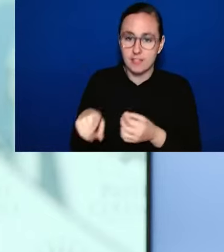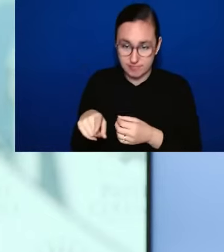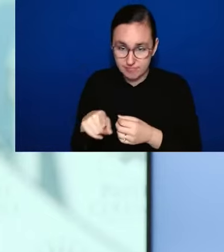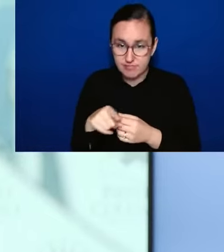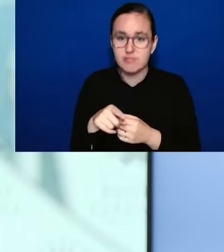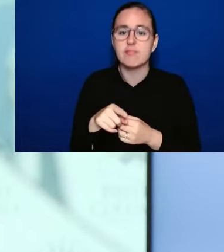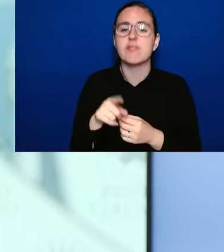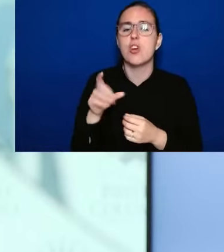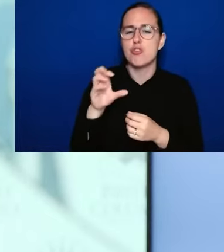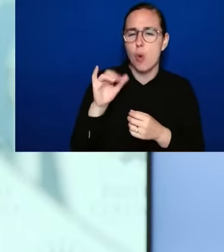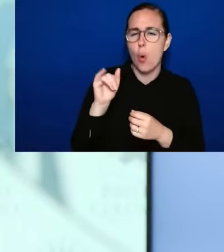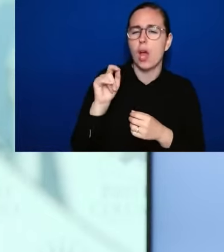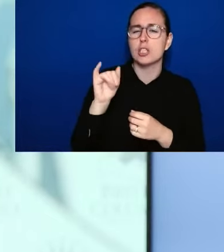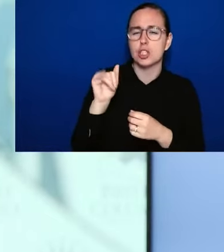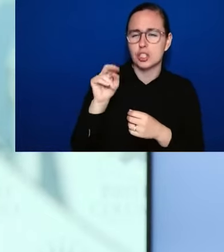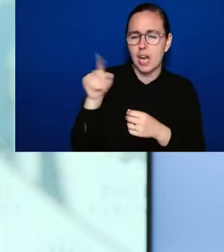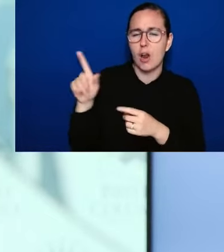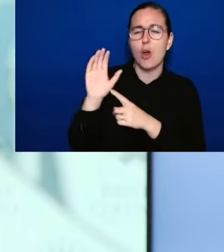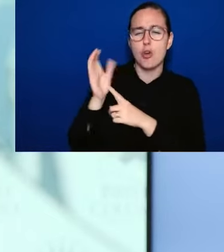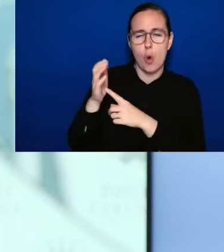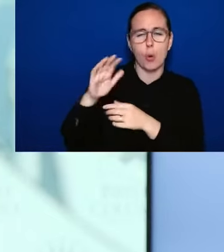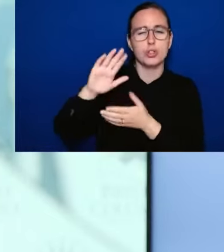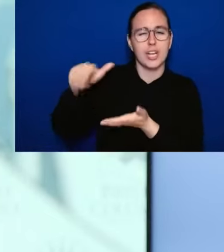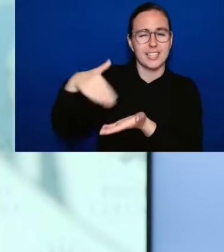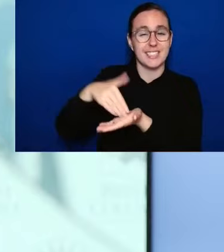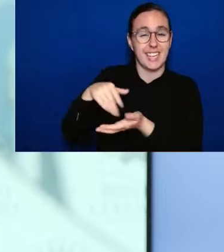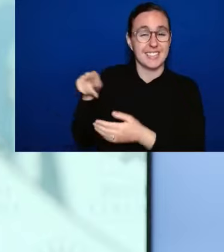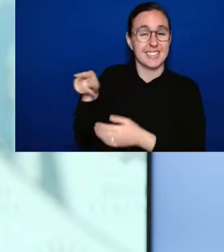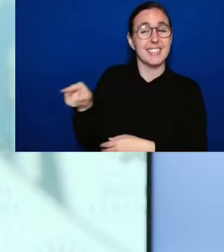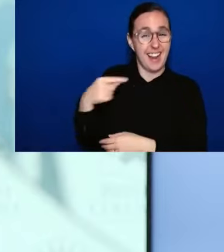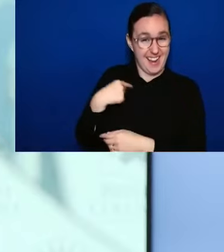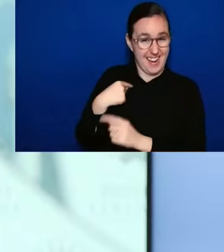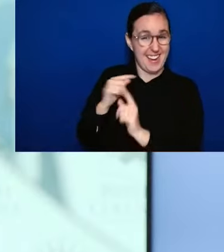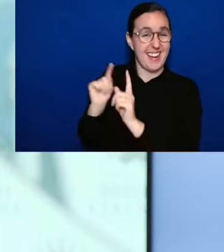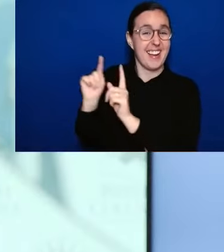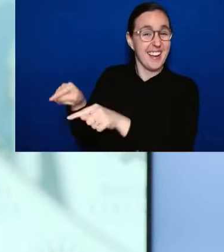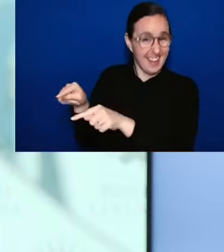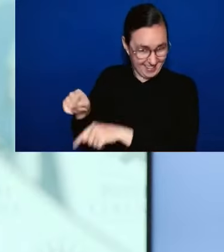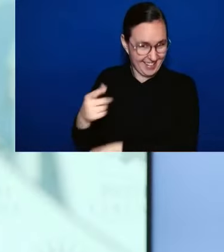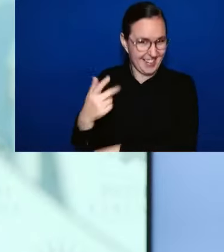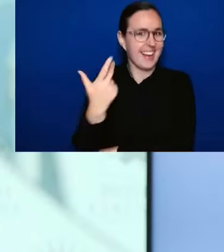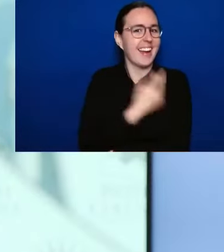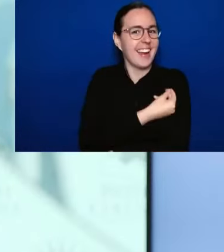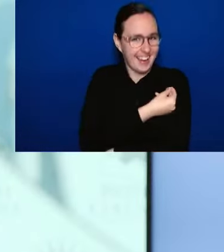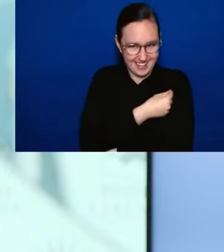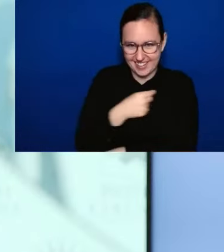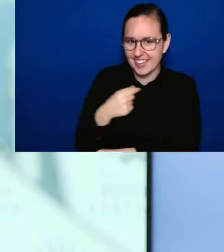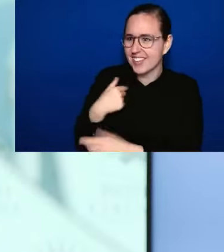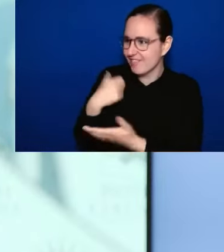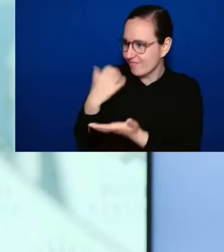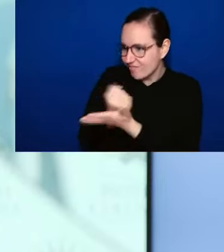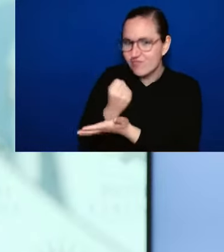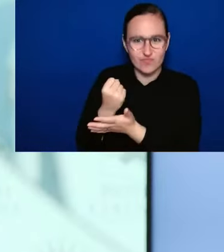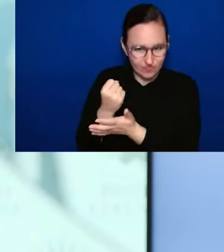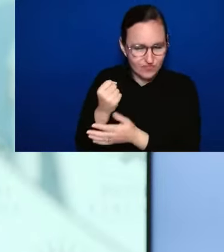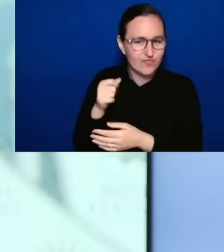appointment today. As we go through a briefing on what to expect as far as concerned for